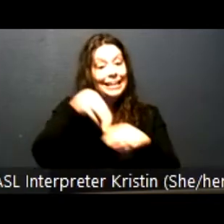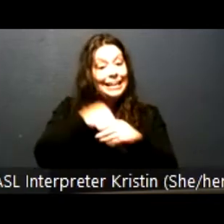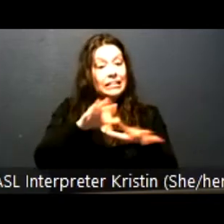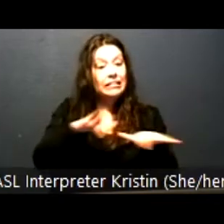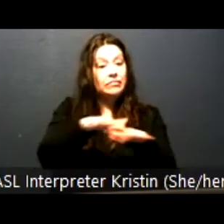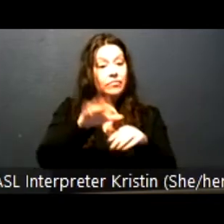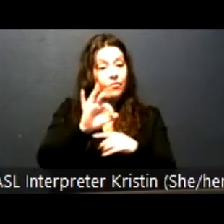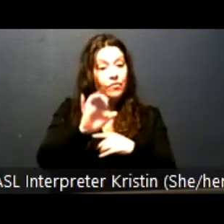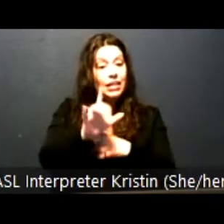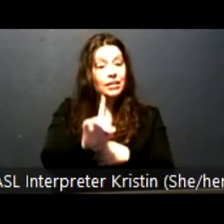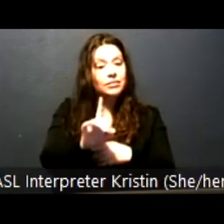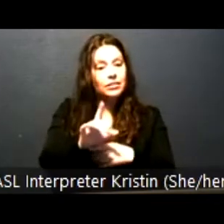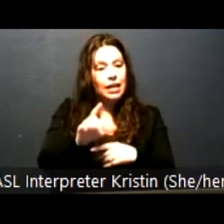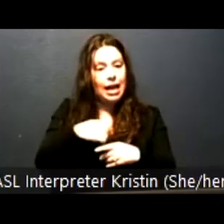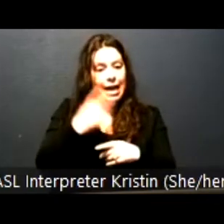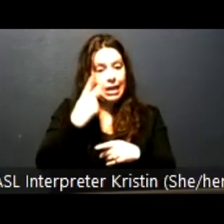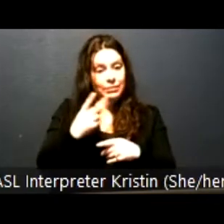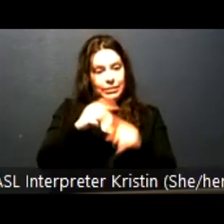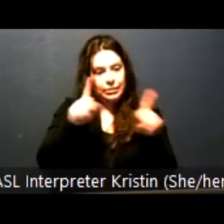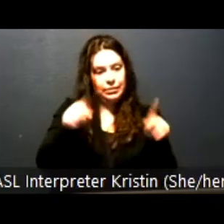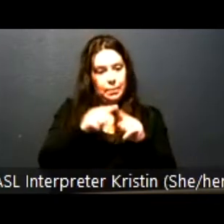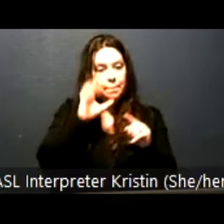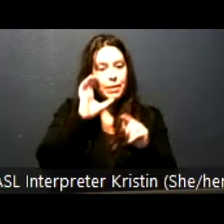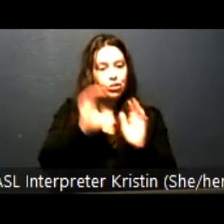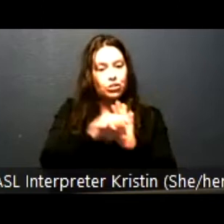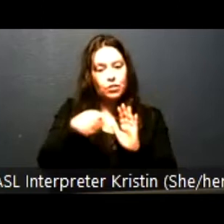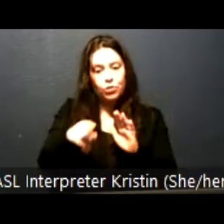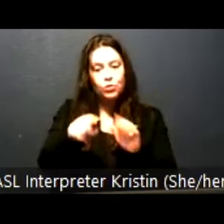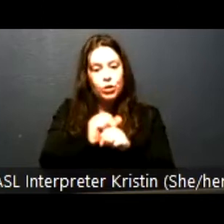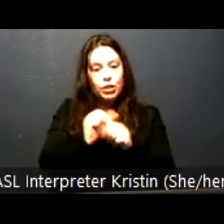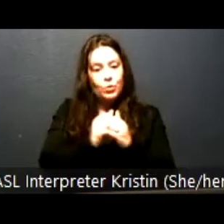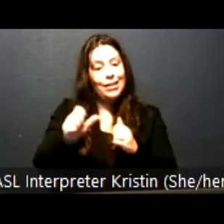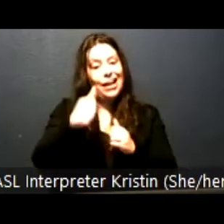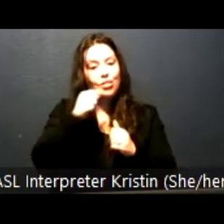photos of you working with other women in the field. You must have some interesting moments